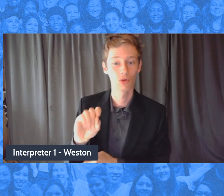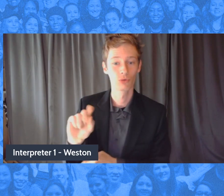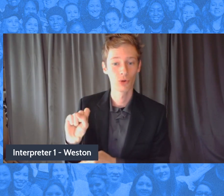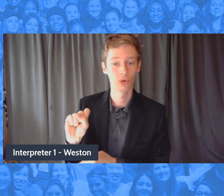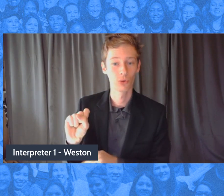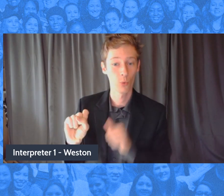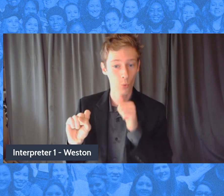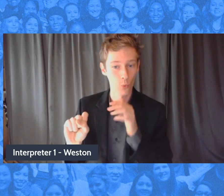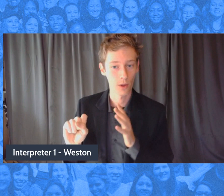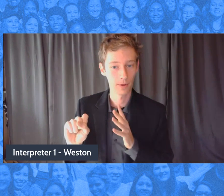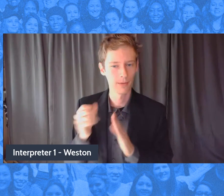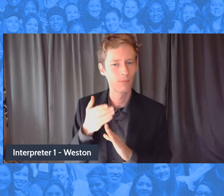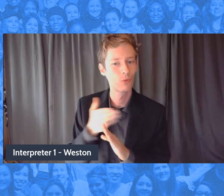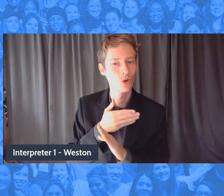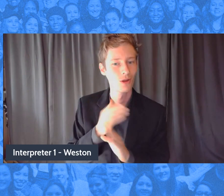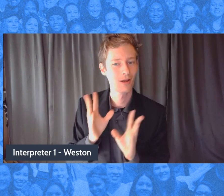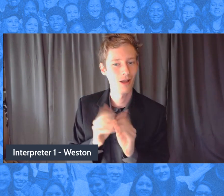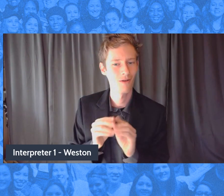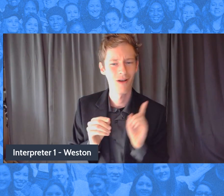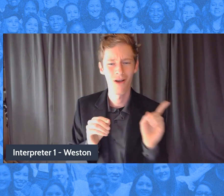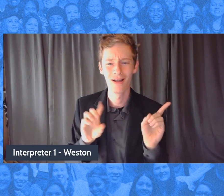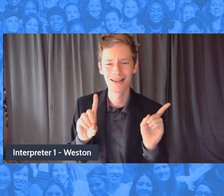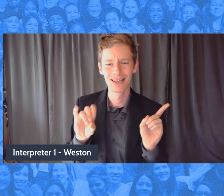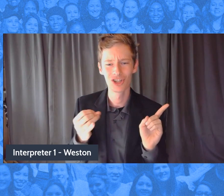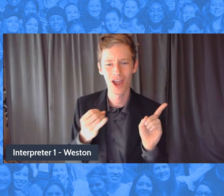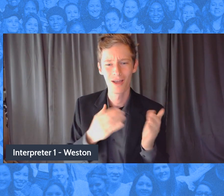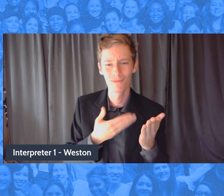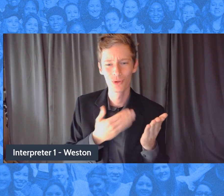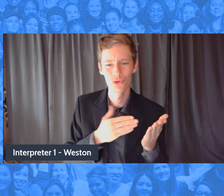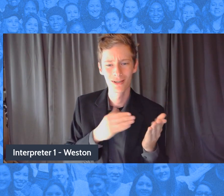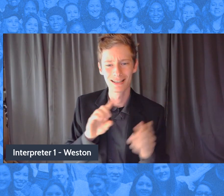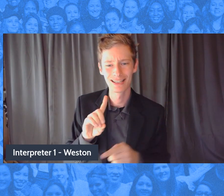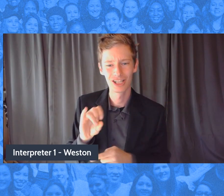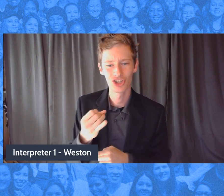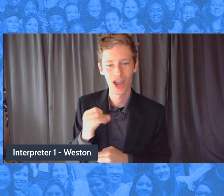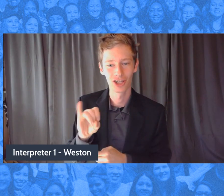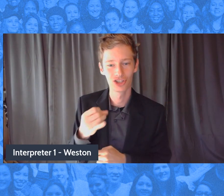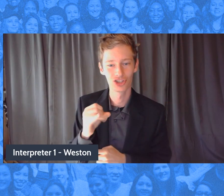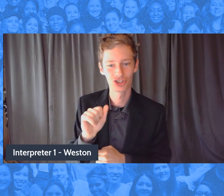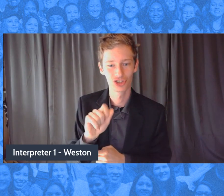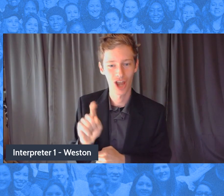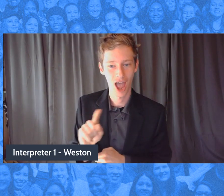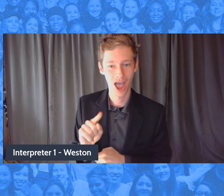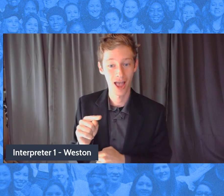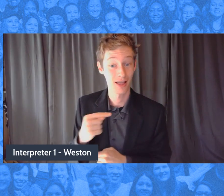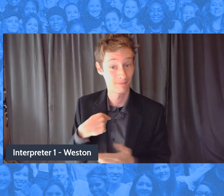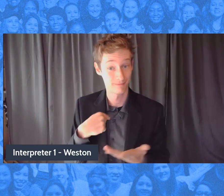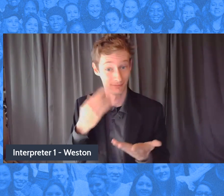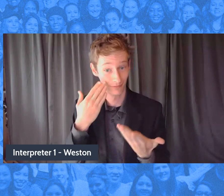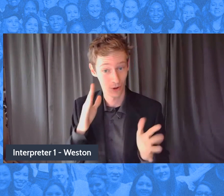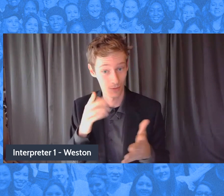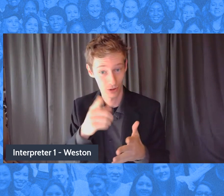How about that DJ, DJ Jazz? I don't know about you, but I'm here in my house in Maine,